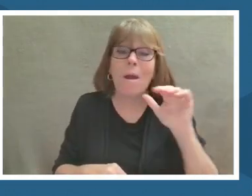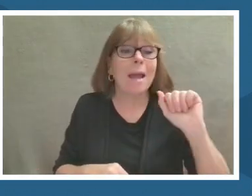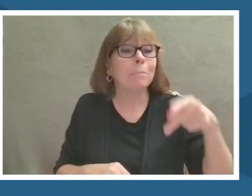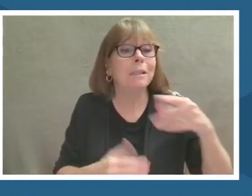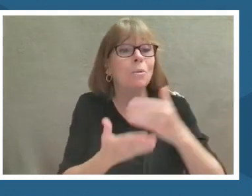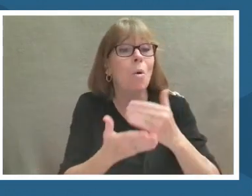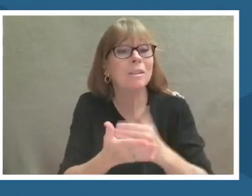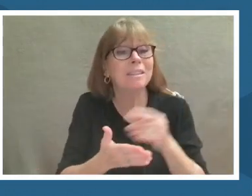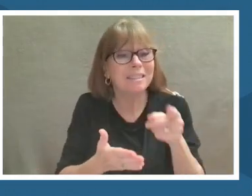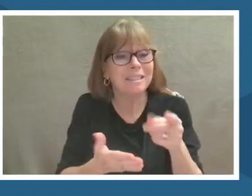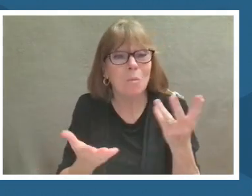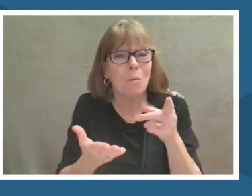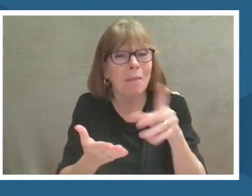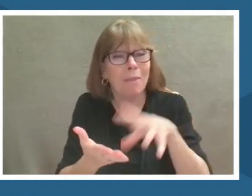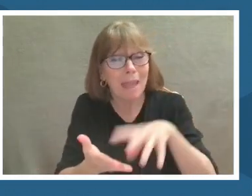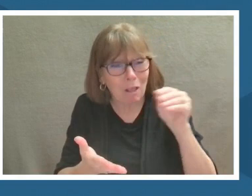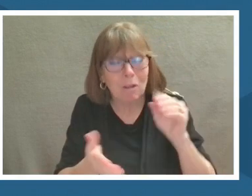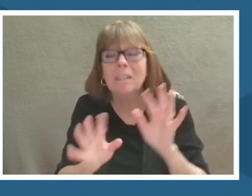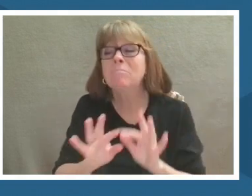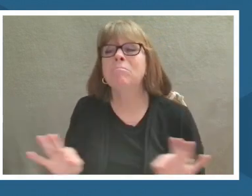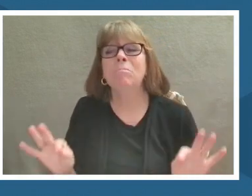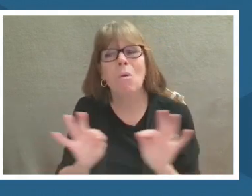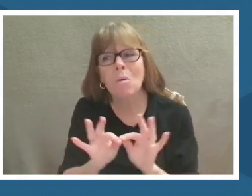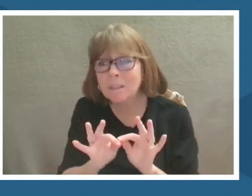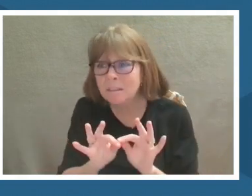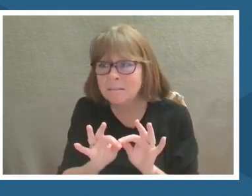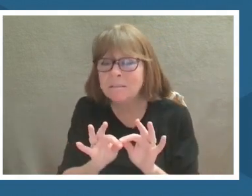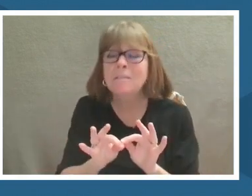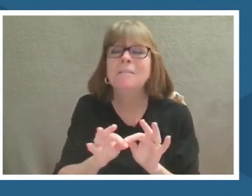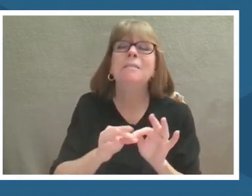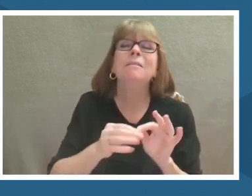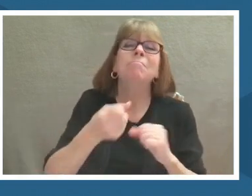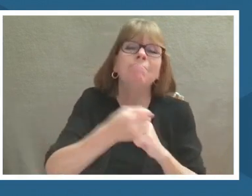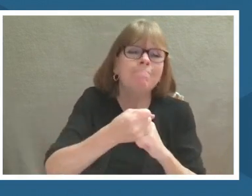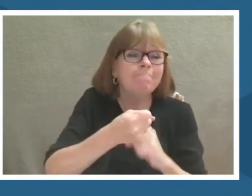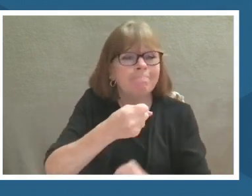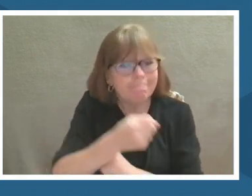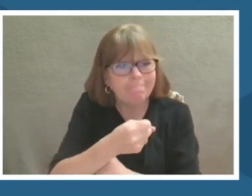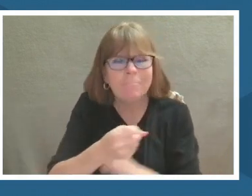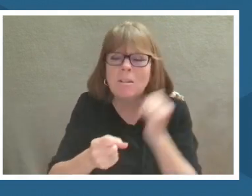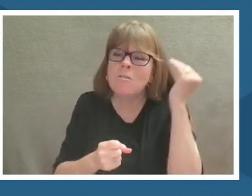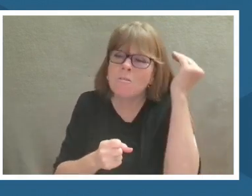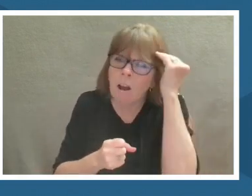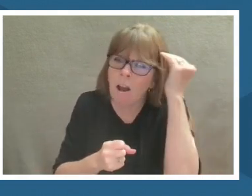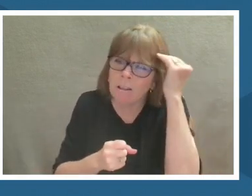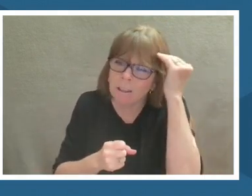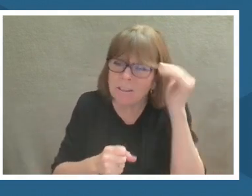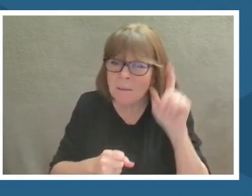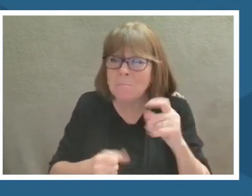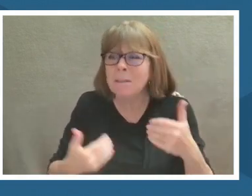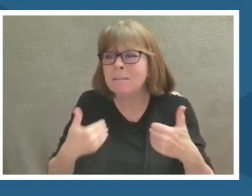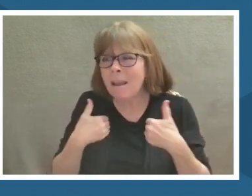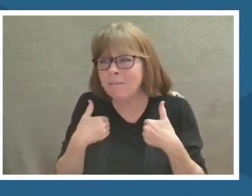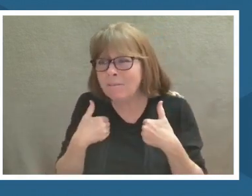um foundational disciplinary knowledge that's necessary a student especially as